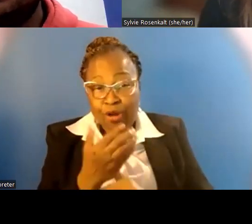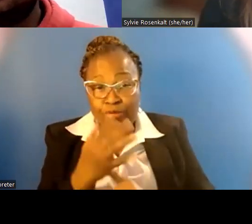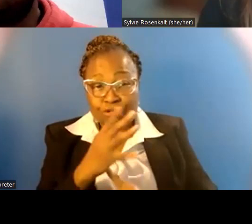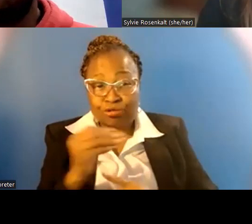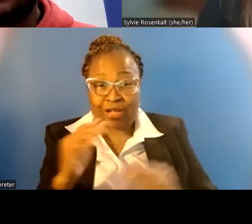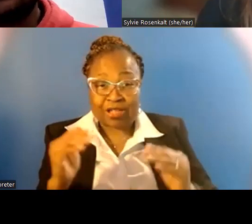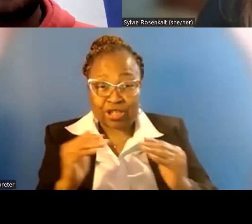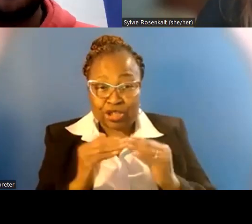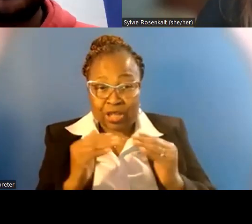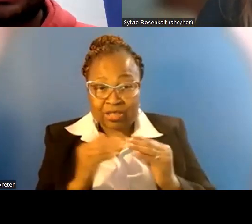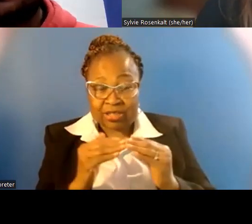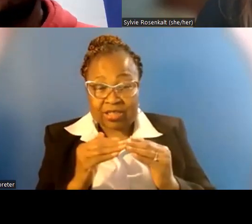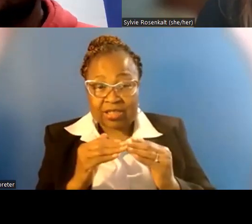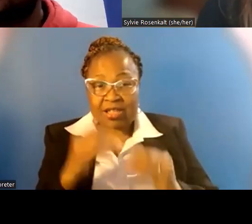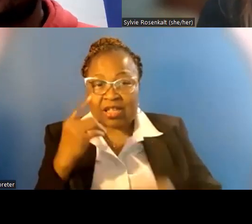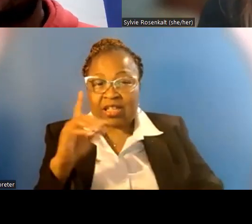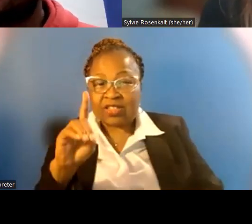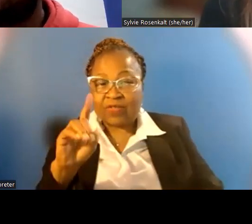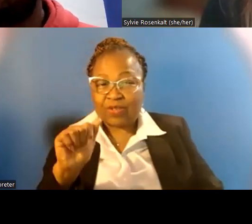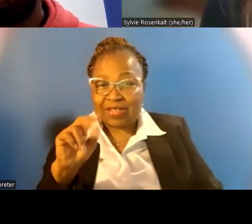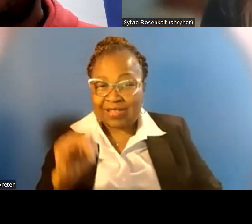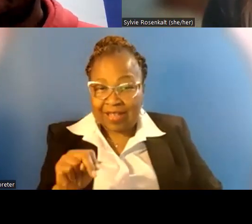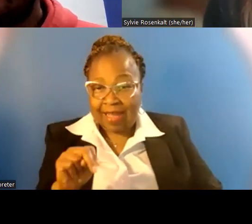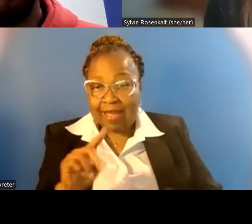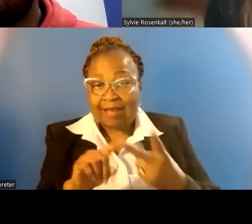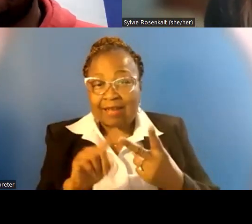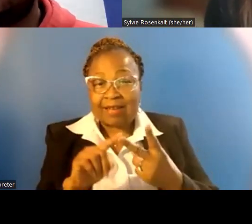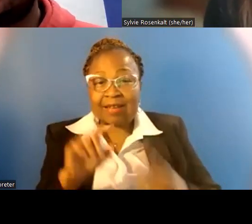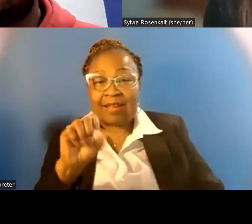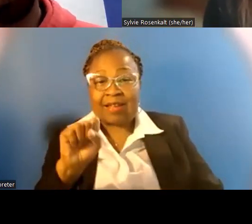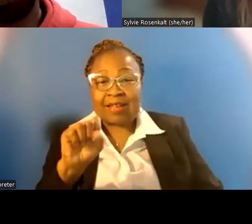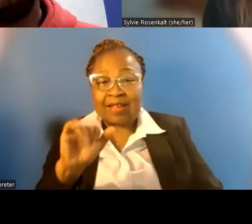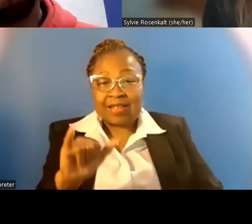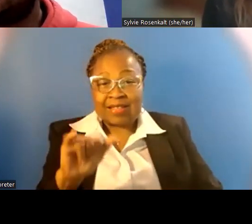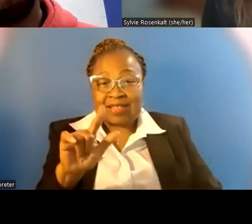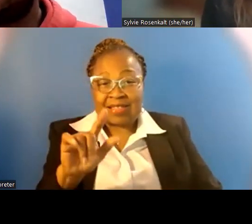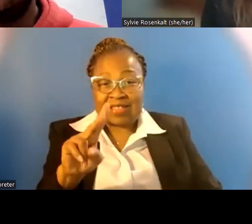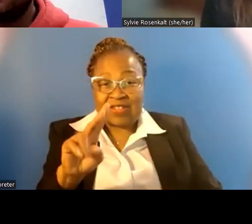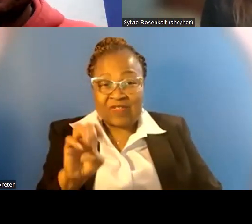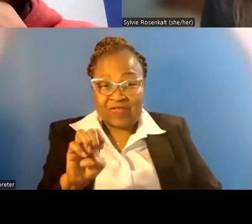So this is for Dan, Sylvie and Aysha, in terms of there's any family engagement